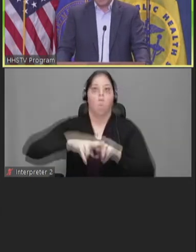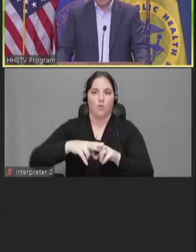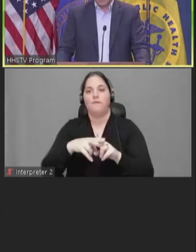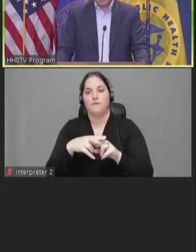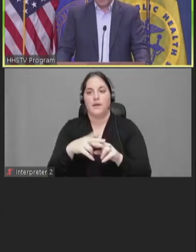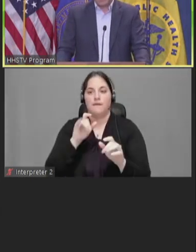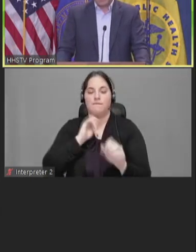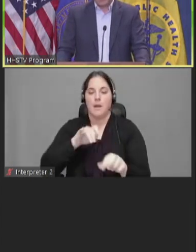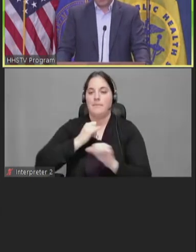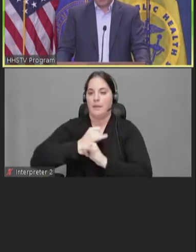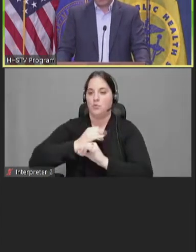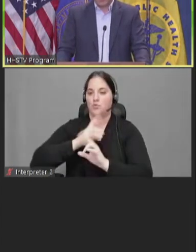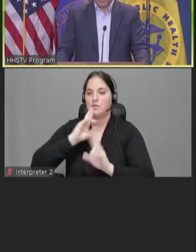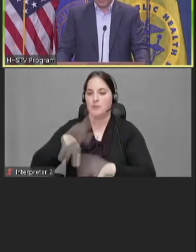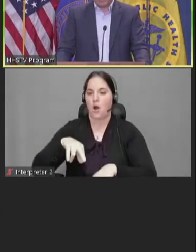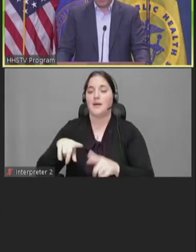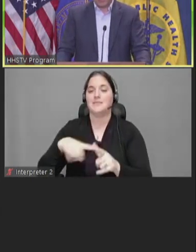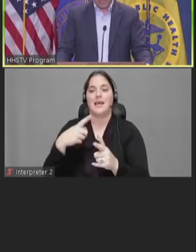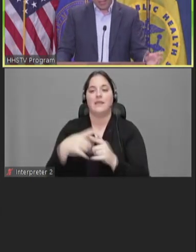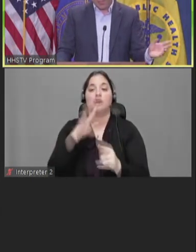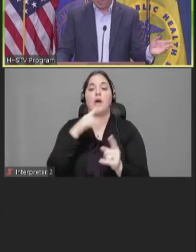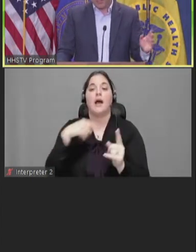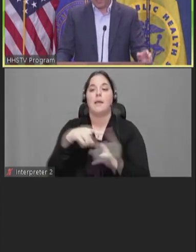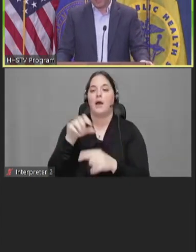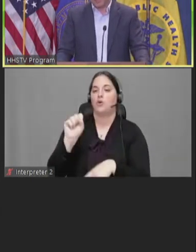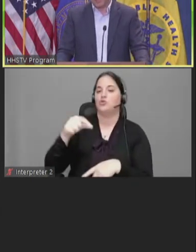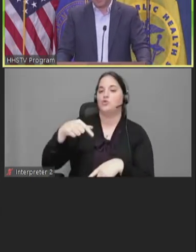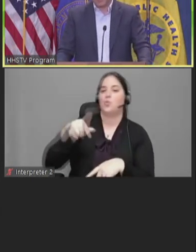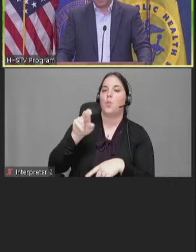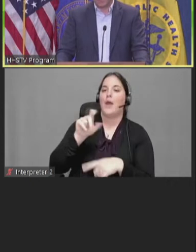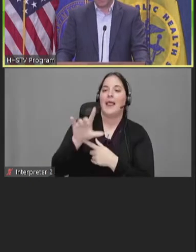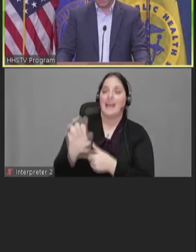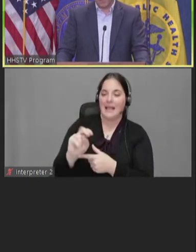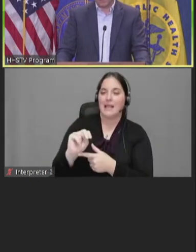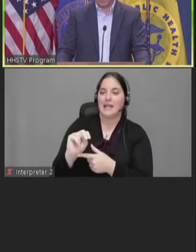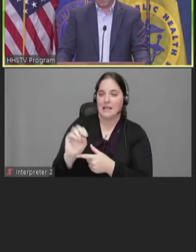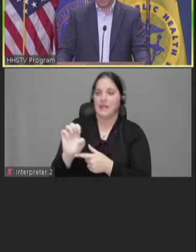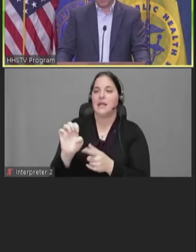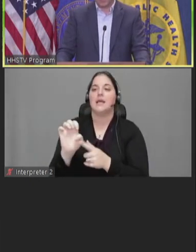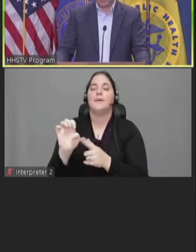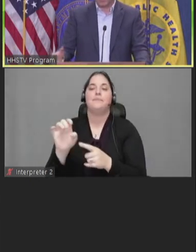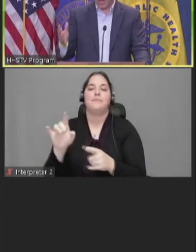And then in terms of squalene, which Kentner mentioned, this is for current products,